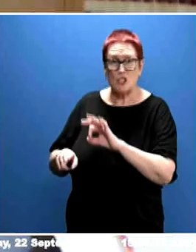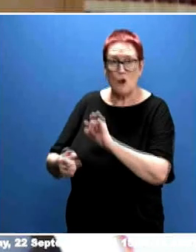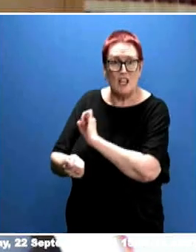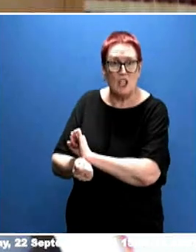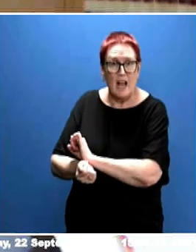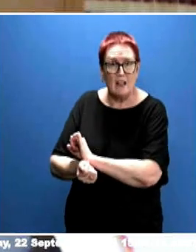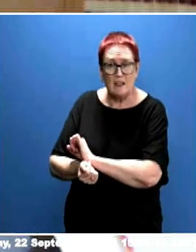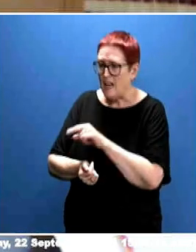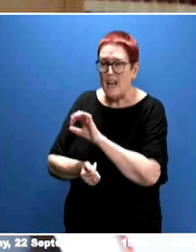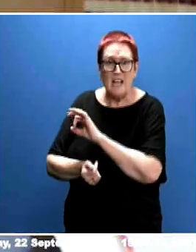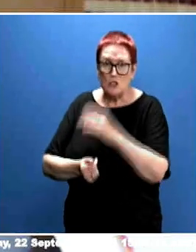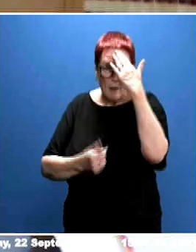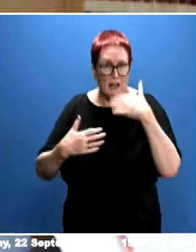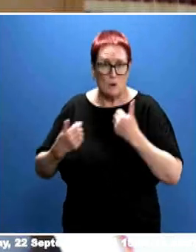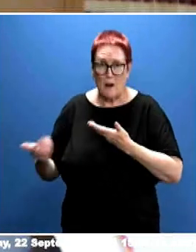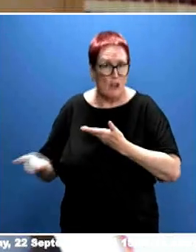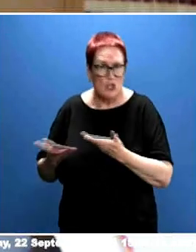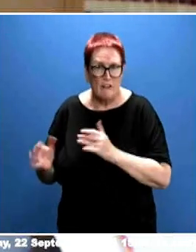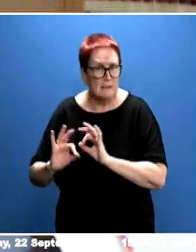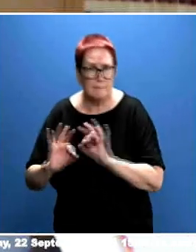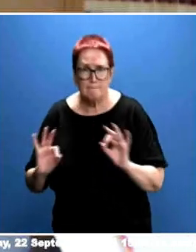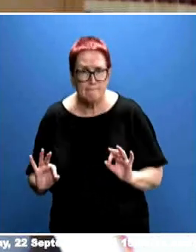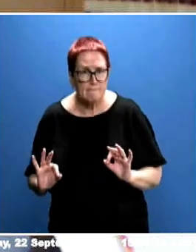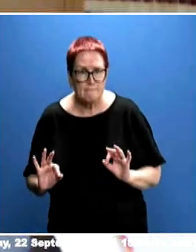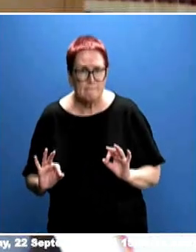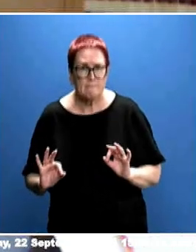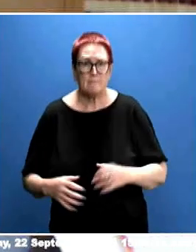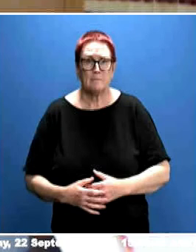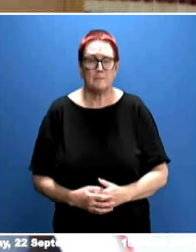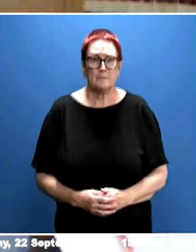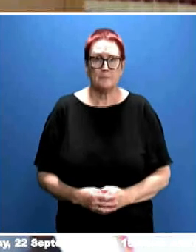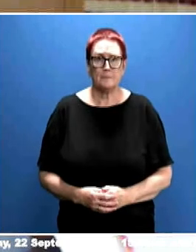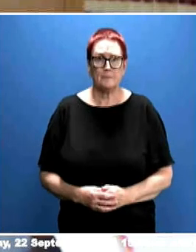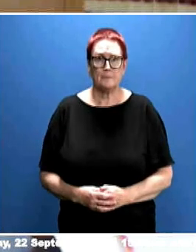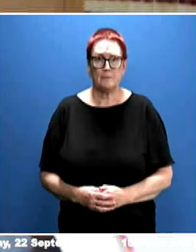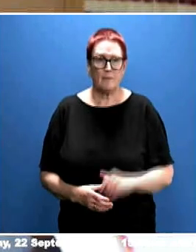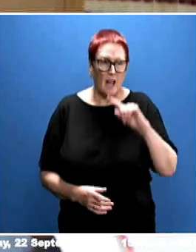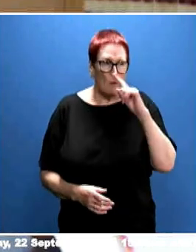health service, so we aren't able to have a child who has very high